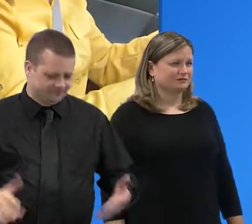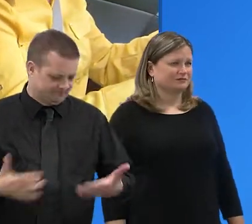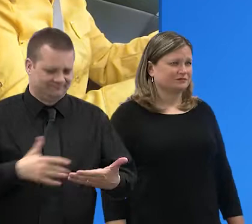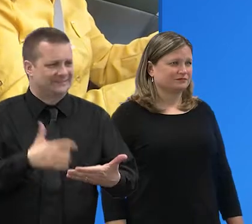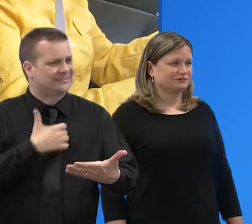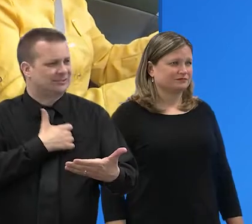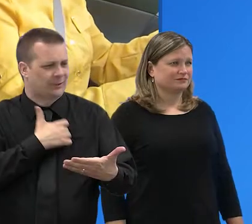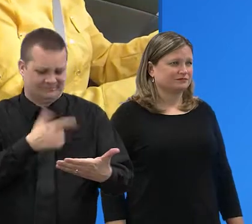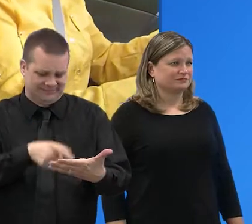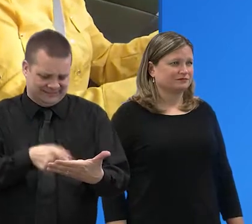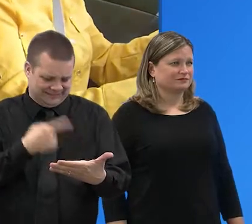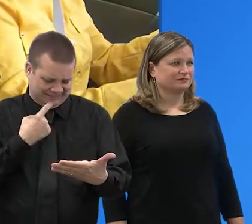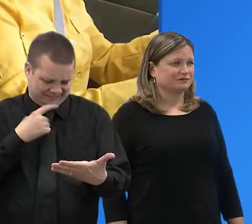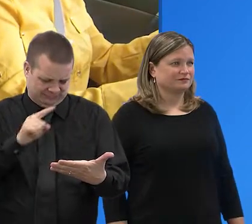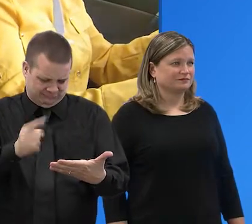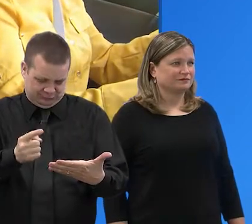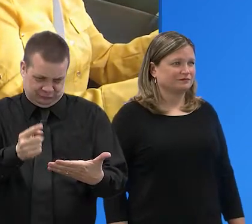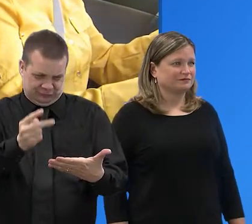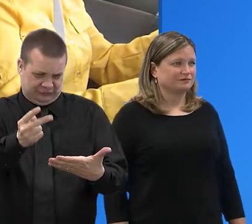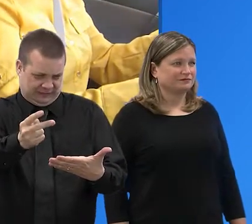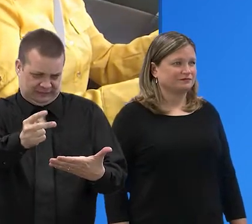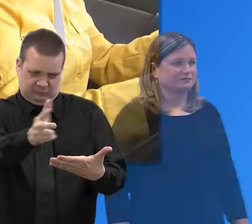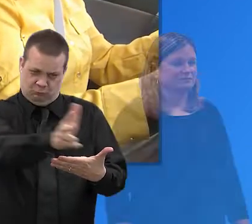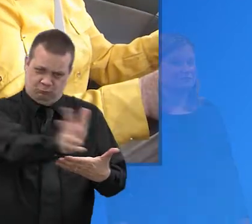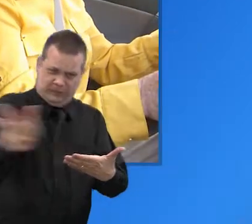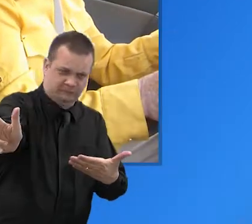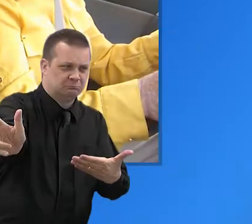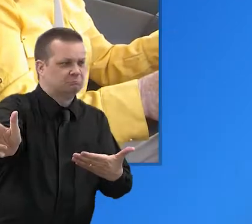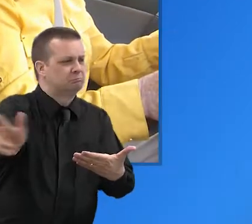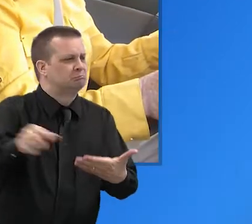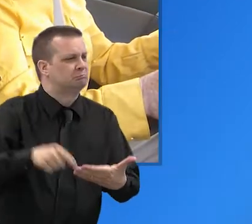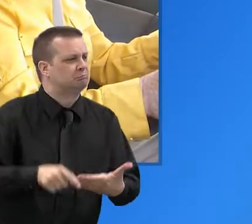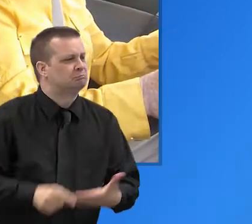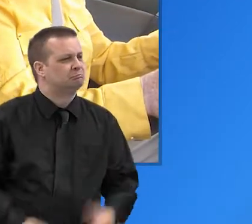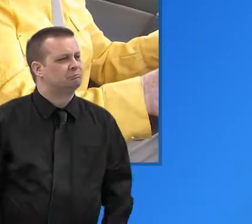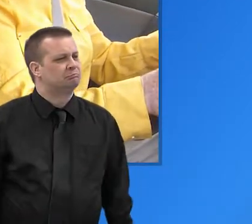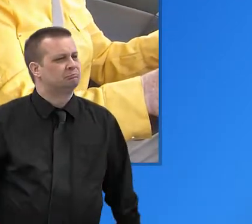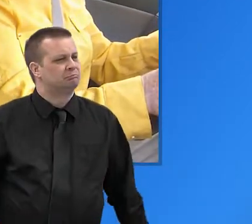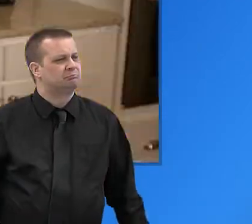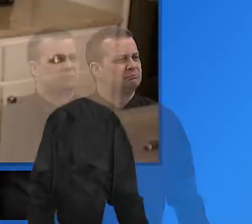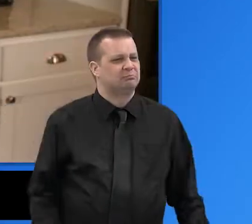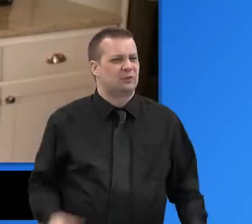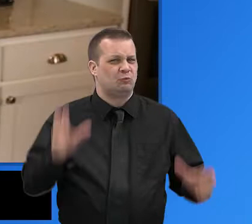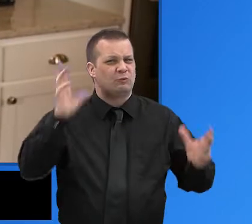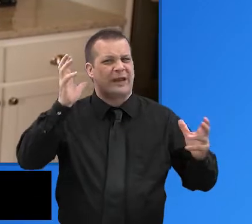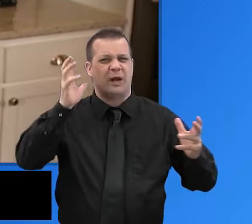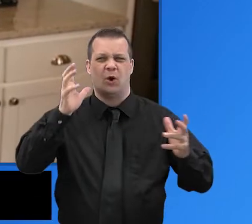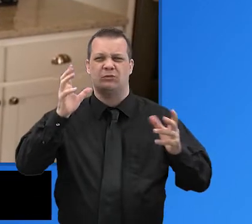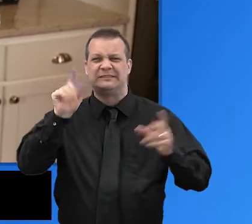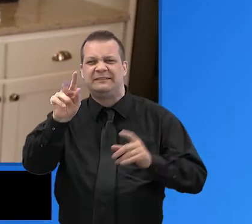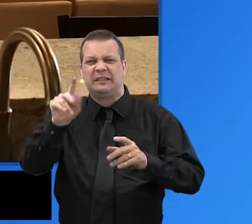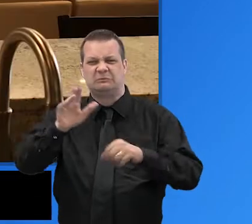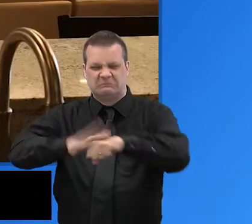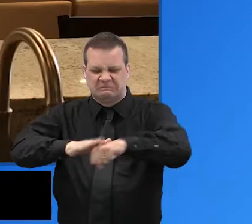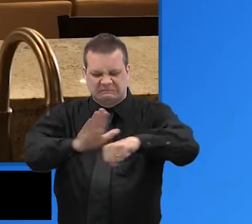Sorry, it says to take a right two streets down. [EMERGENCY ALERT TONE]